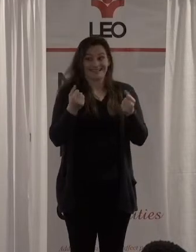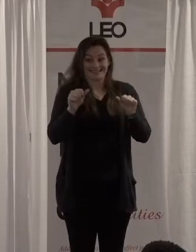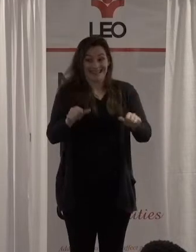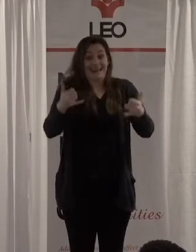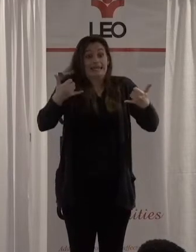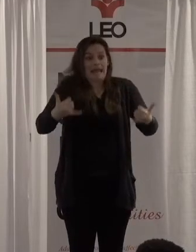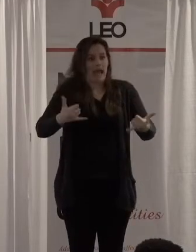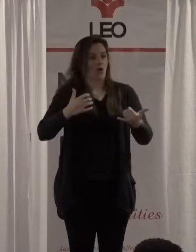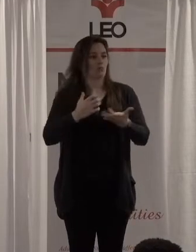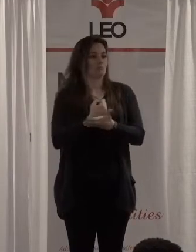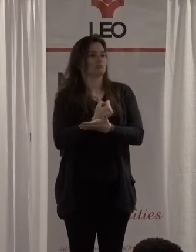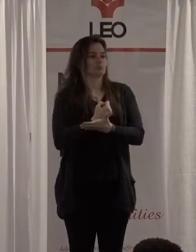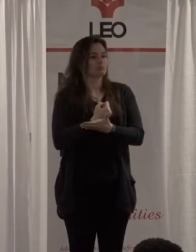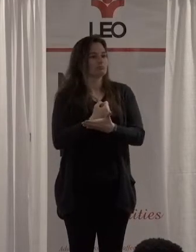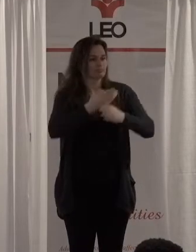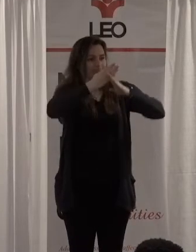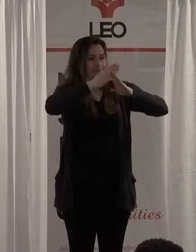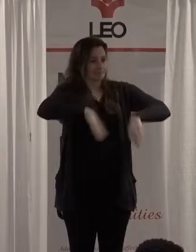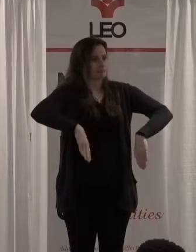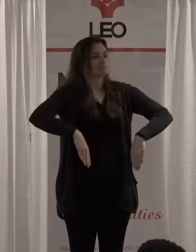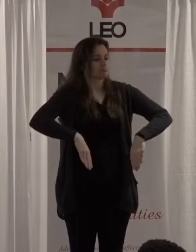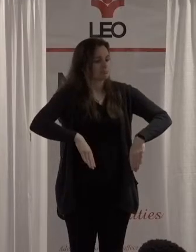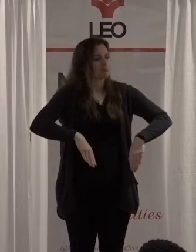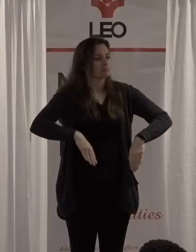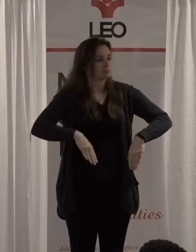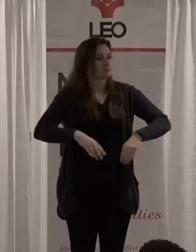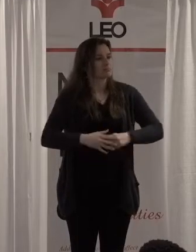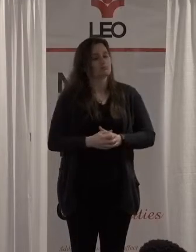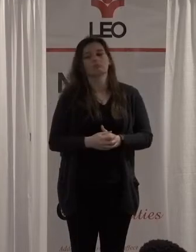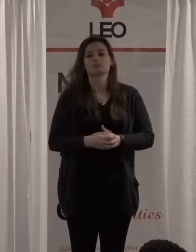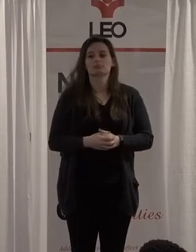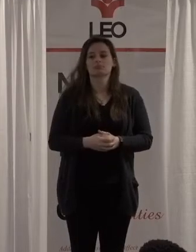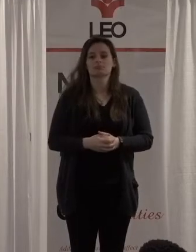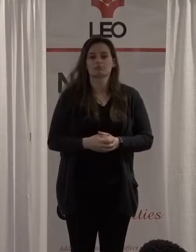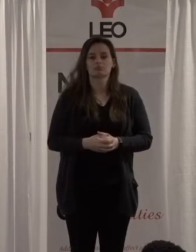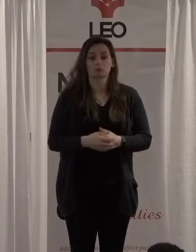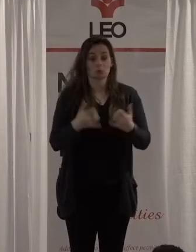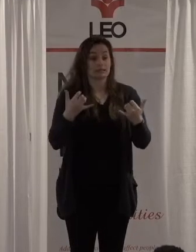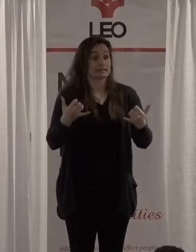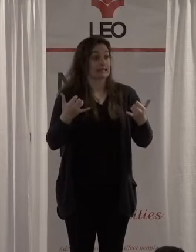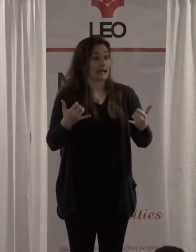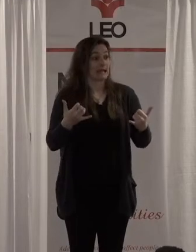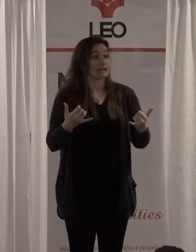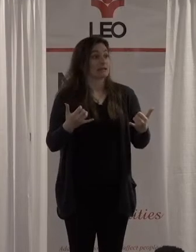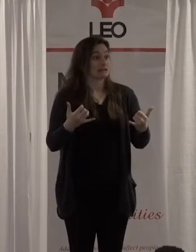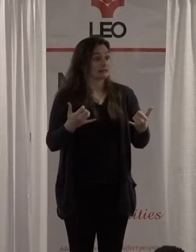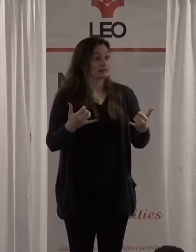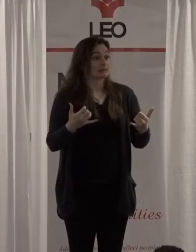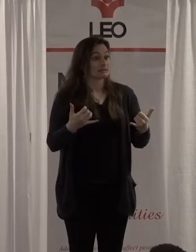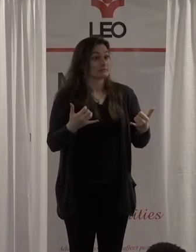ALTHOUGH MY CONCERN IS THAT WHAT WE DO HERE TODAY IS NOT SO MUCH FOR US